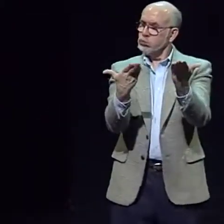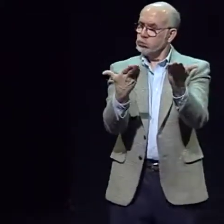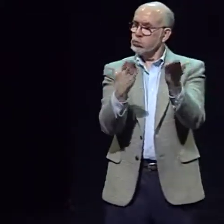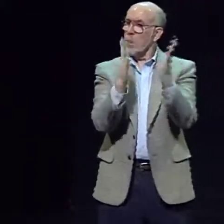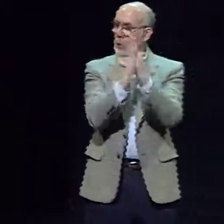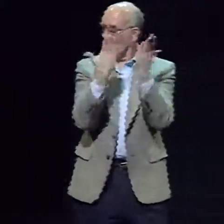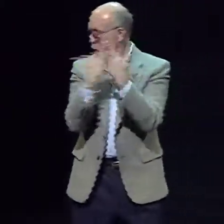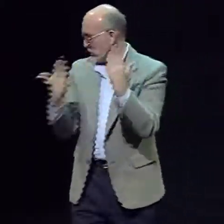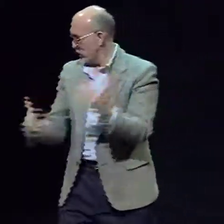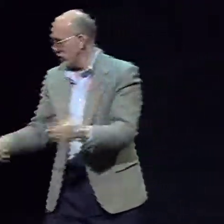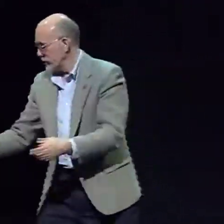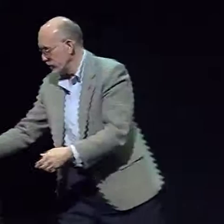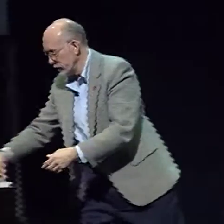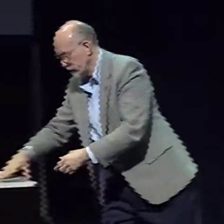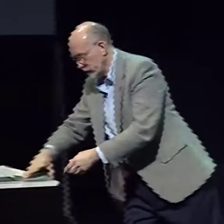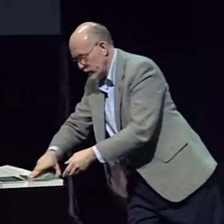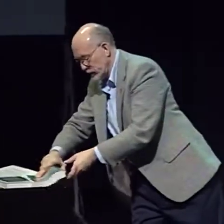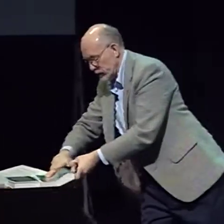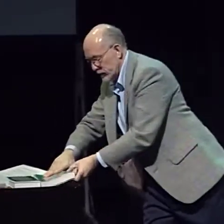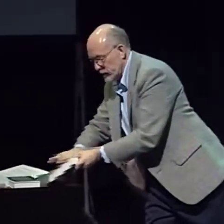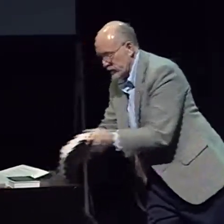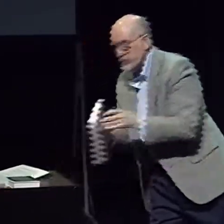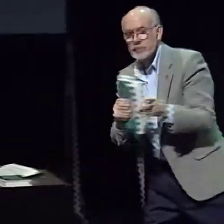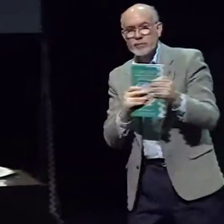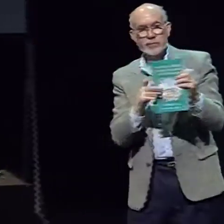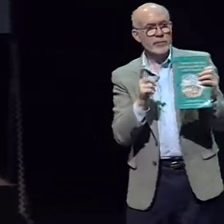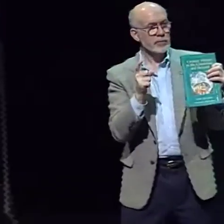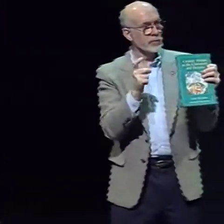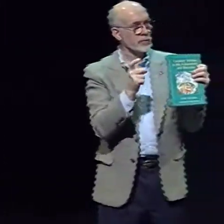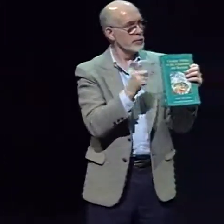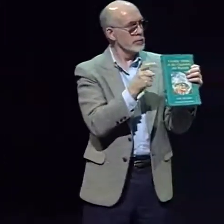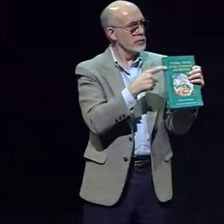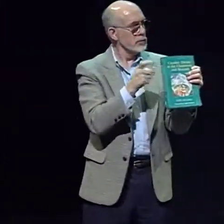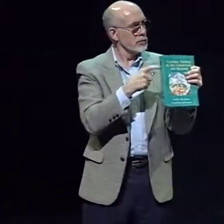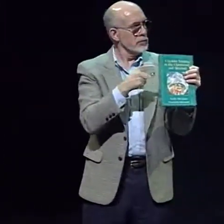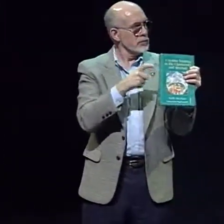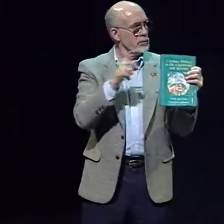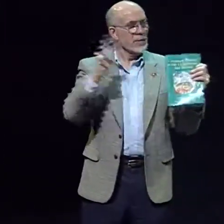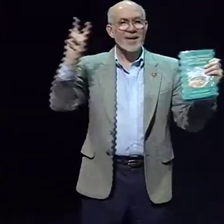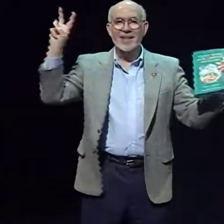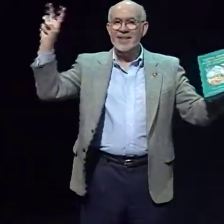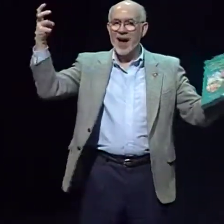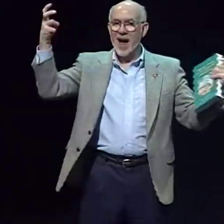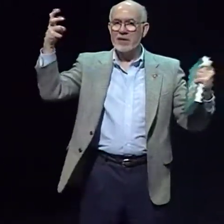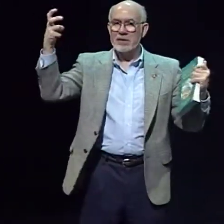AND SO I HAD THEM READ A BOOK, AND HERE IT IS--THIS BOOK